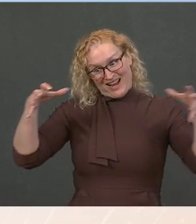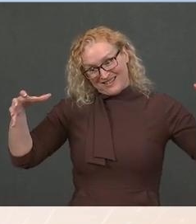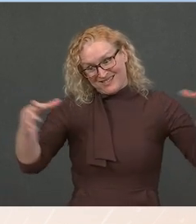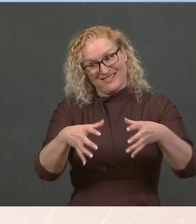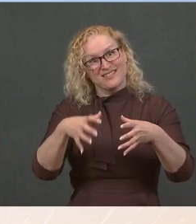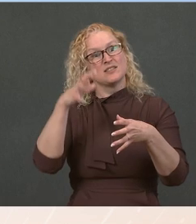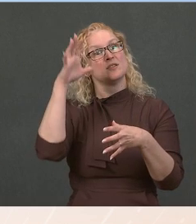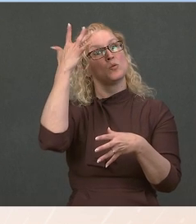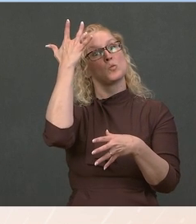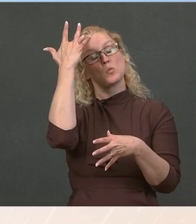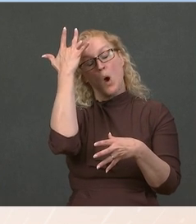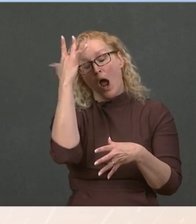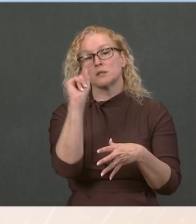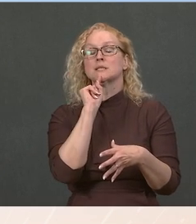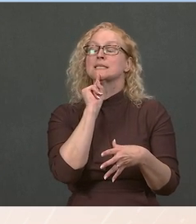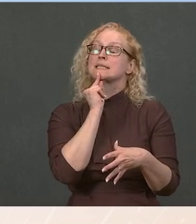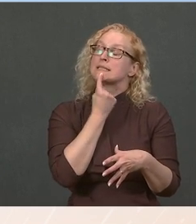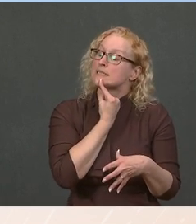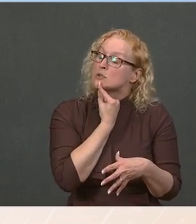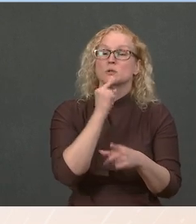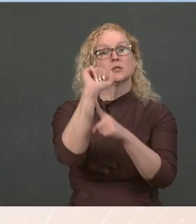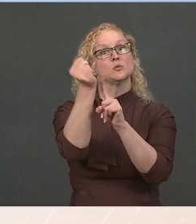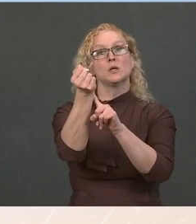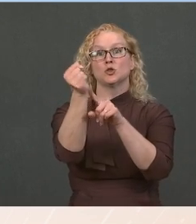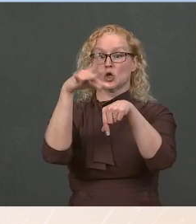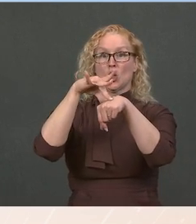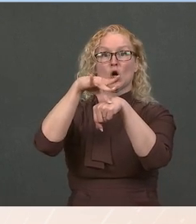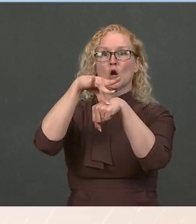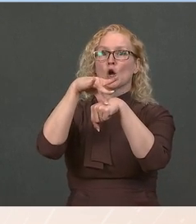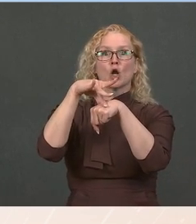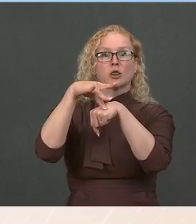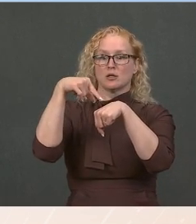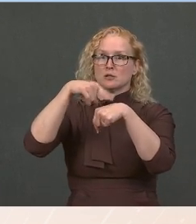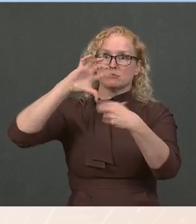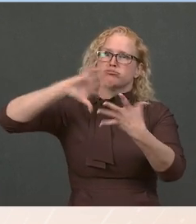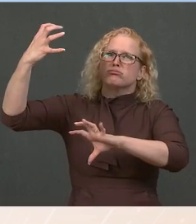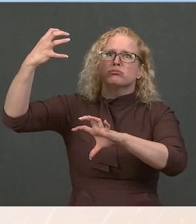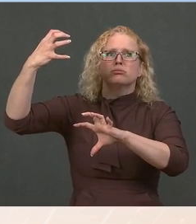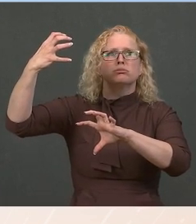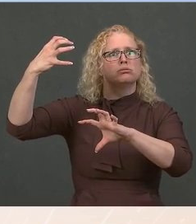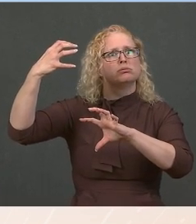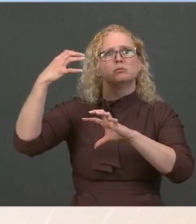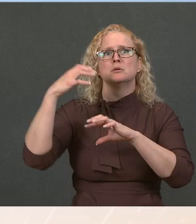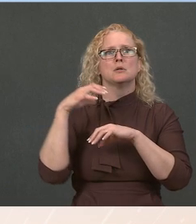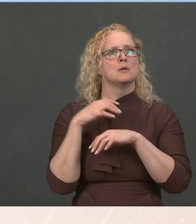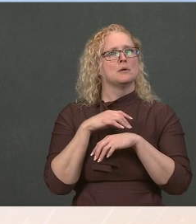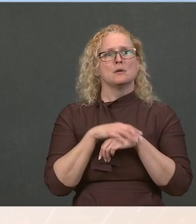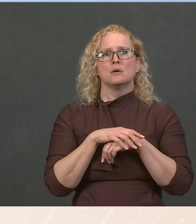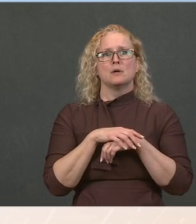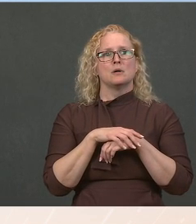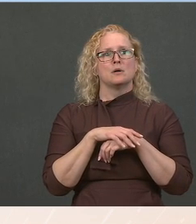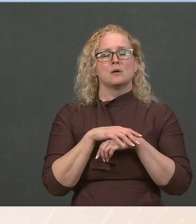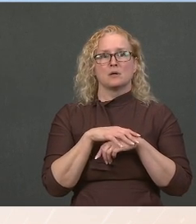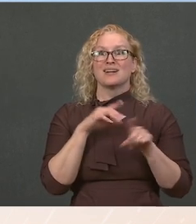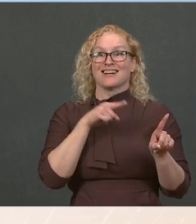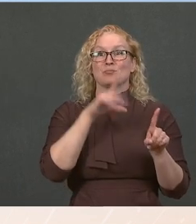We just went to COP26 and talked through a bunch of -- a bunch of ways that we can deal with -- to fighting climate.